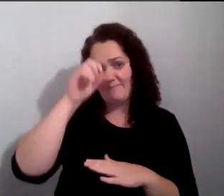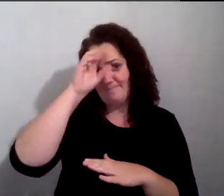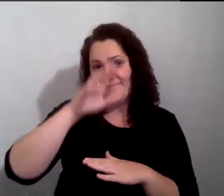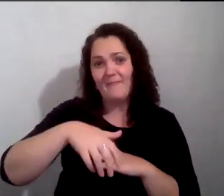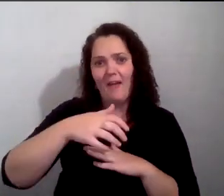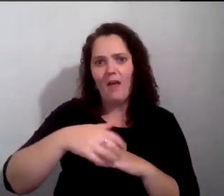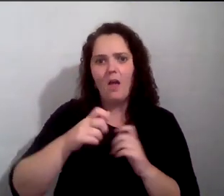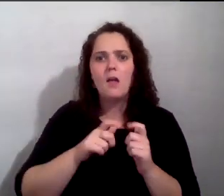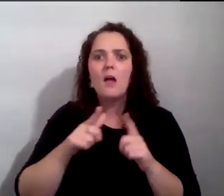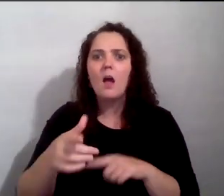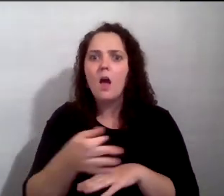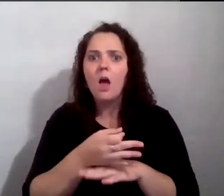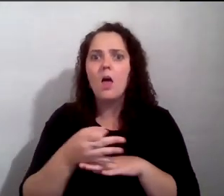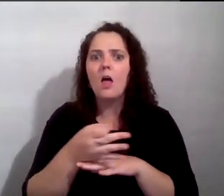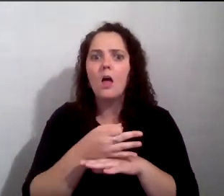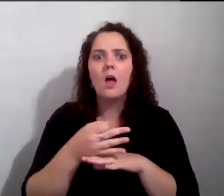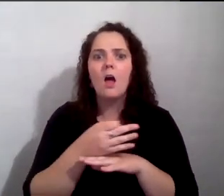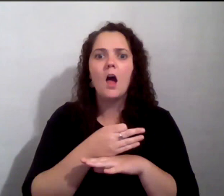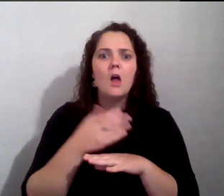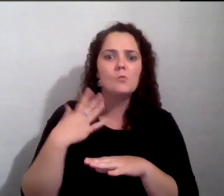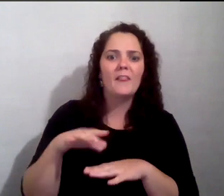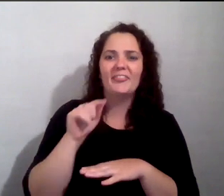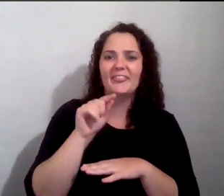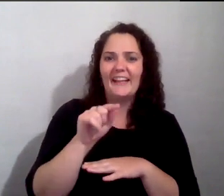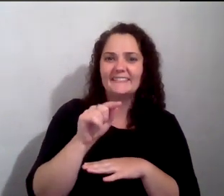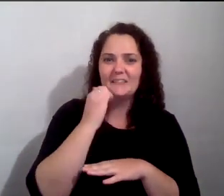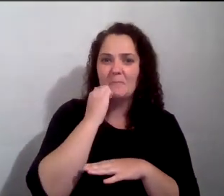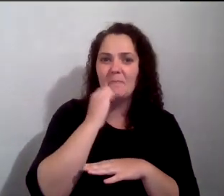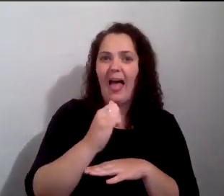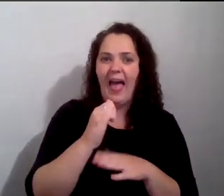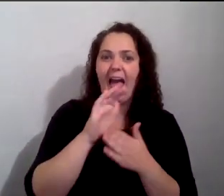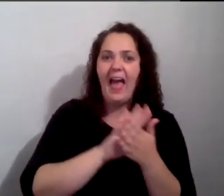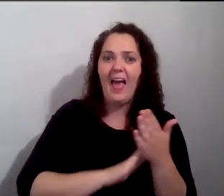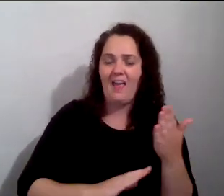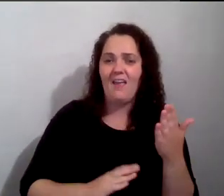And many artists look towards indigenous cultures, First Nations